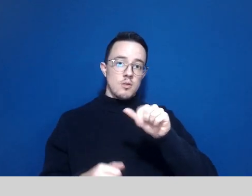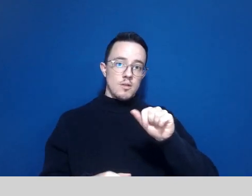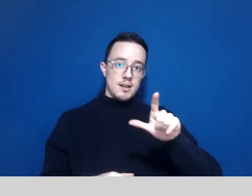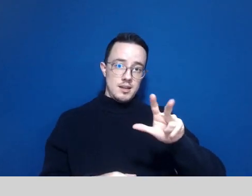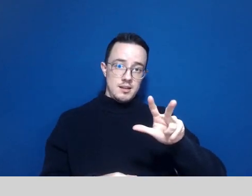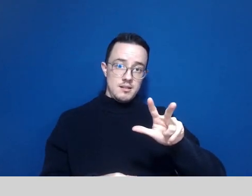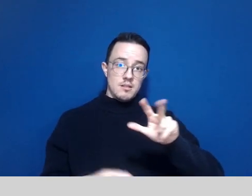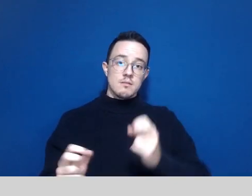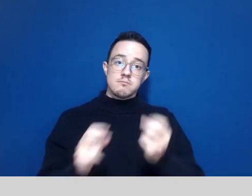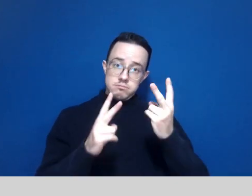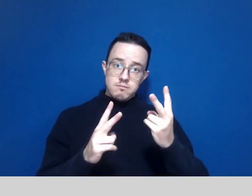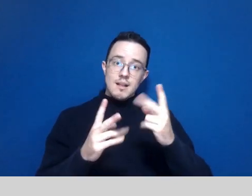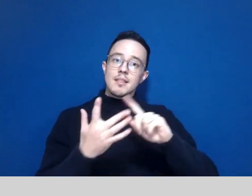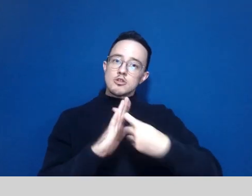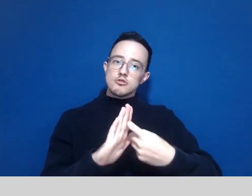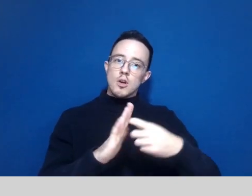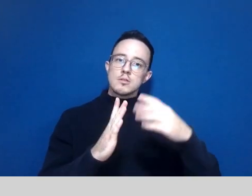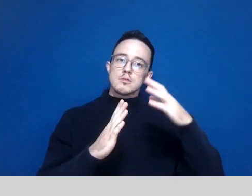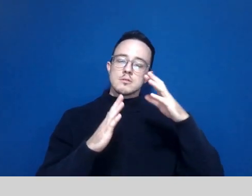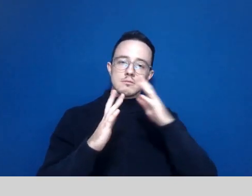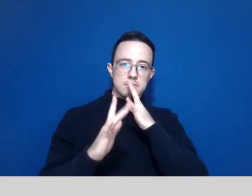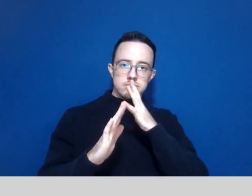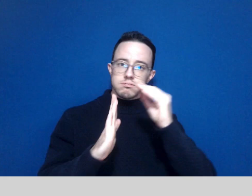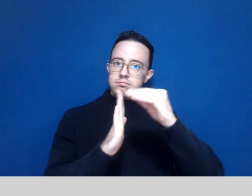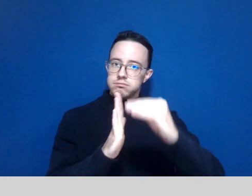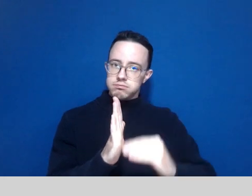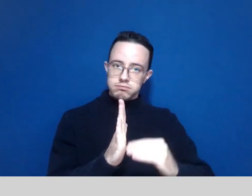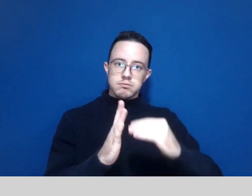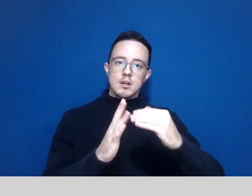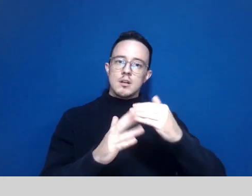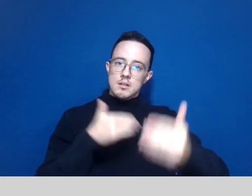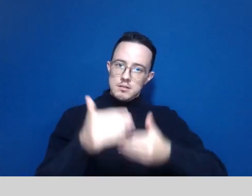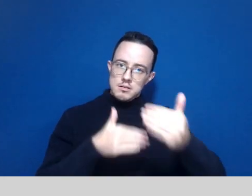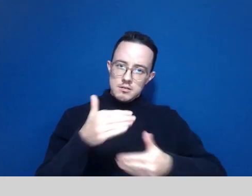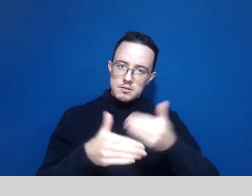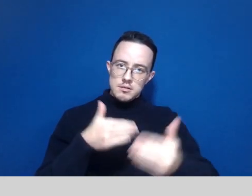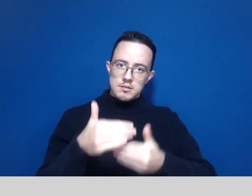using Boto upload file and then start transcription job.